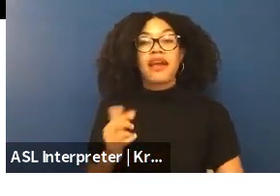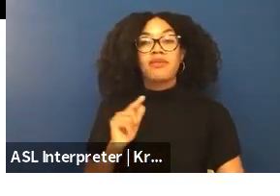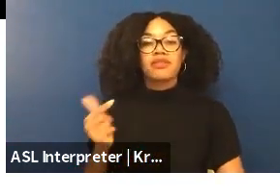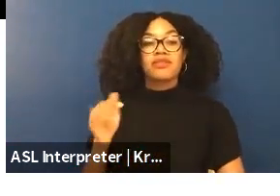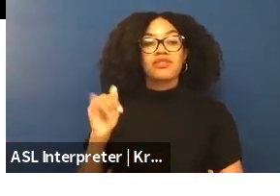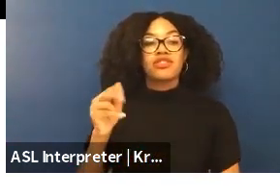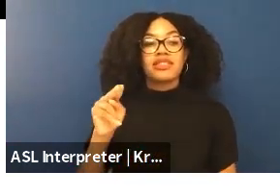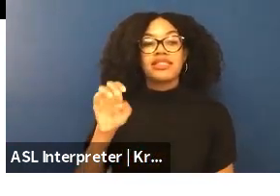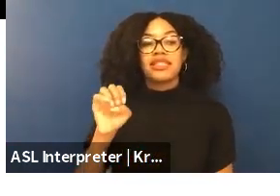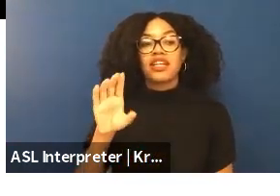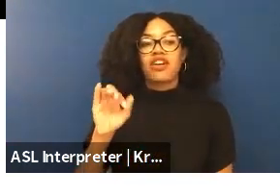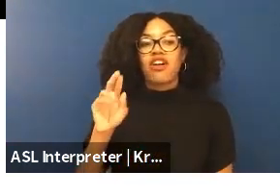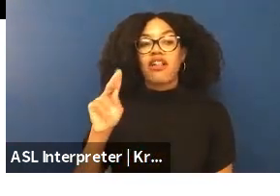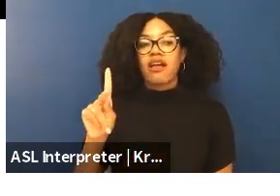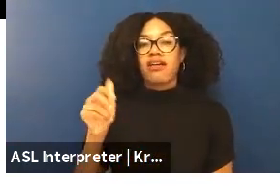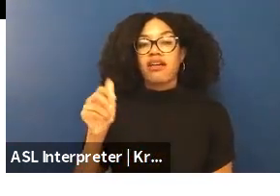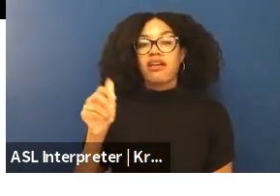to introduce our panel. [Janine]